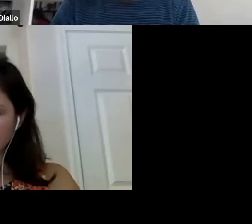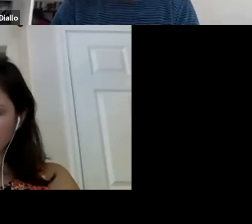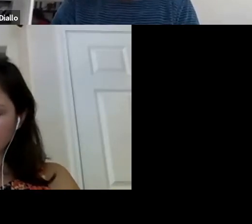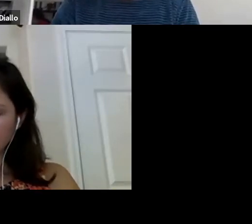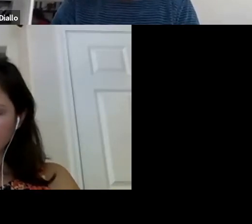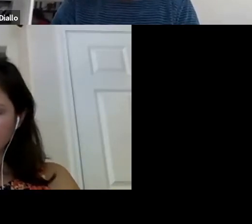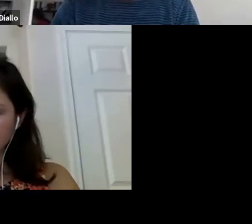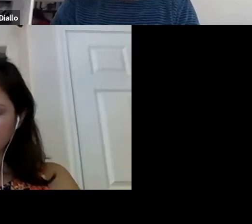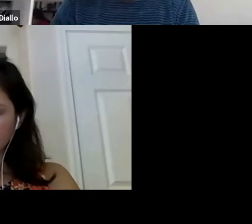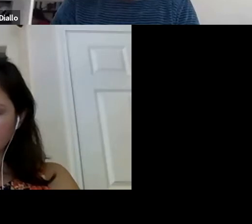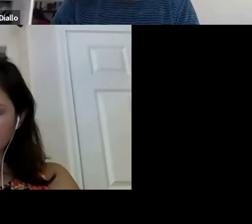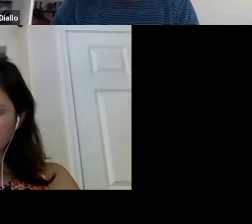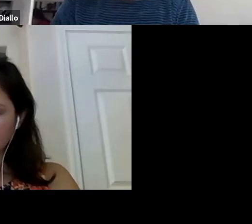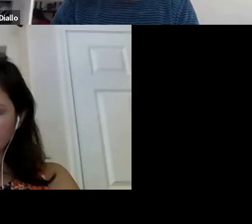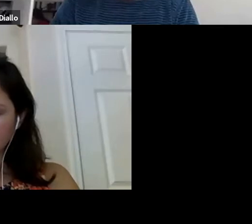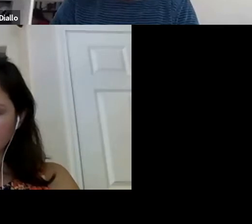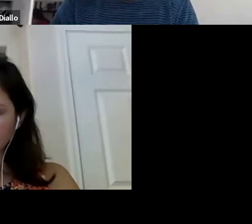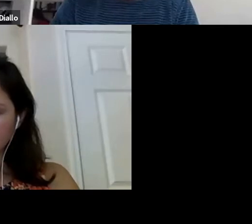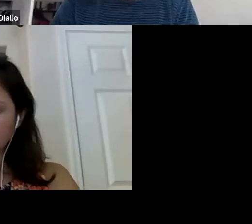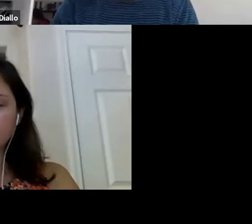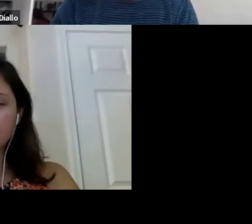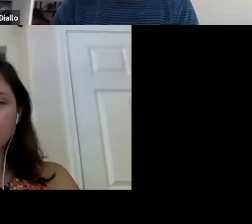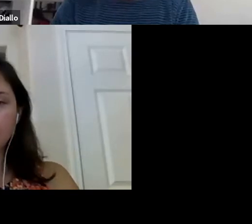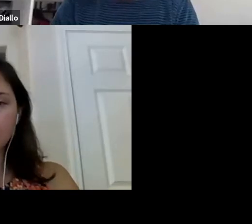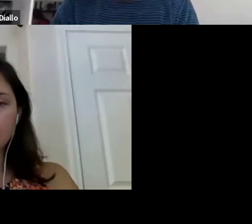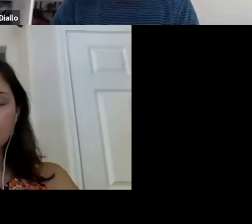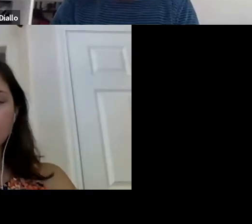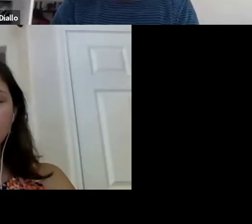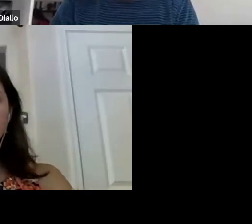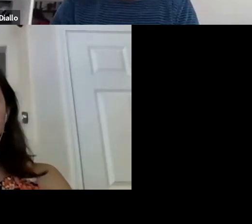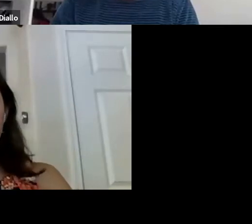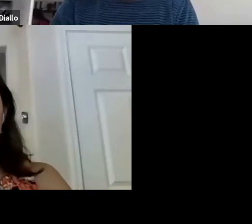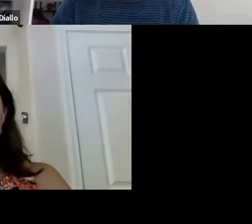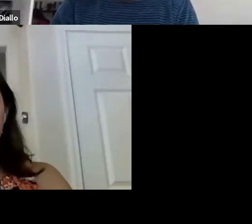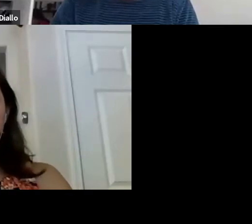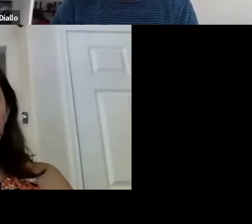that could be and help my identity as an Asian American.